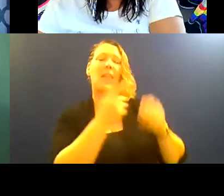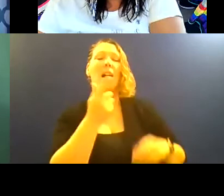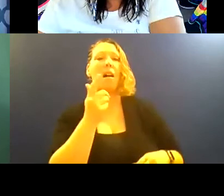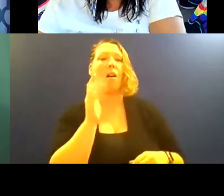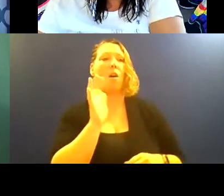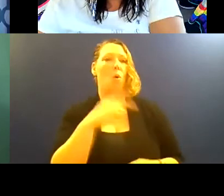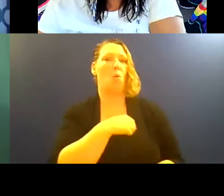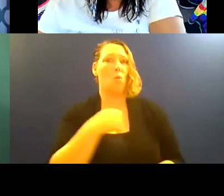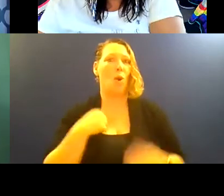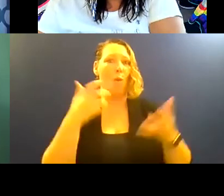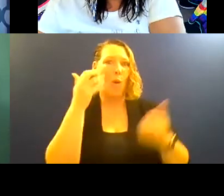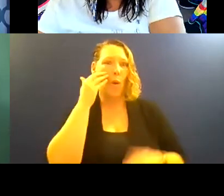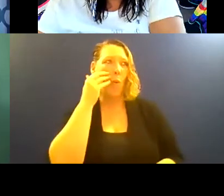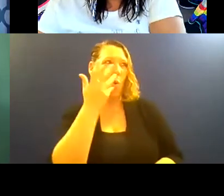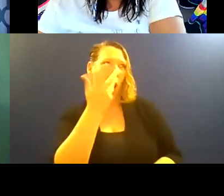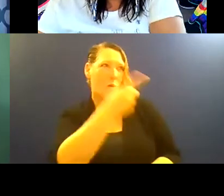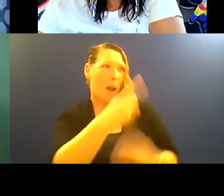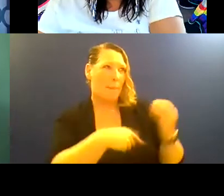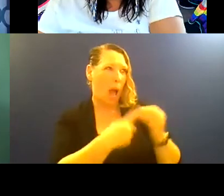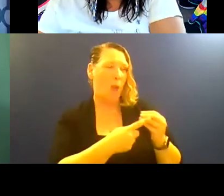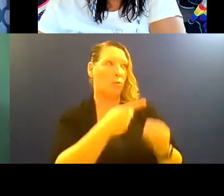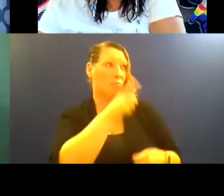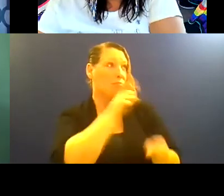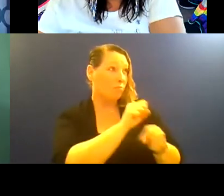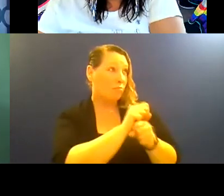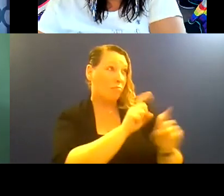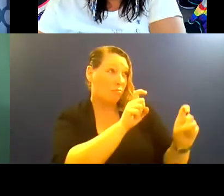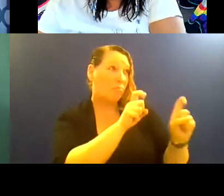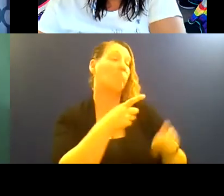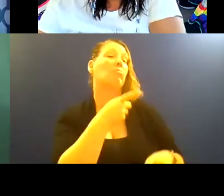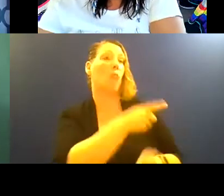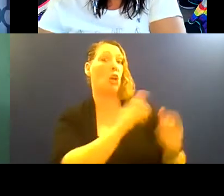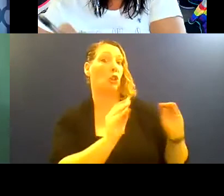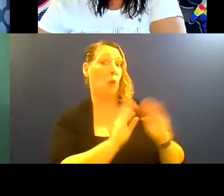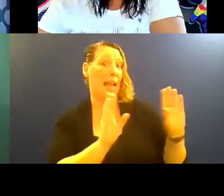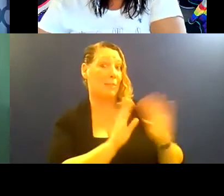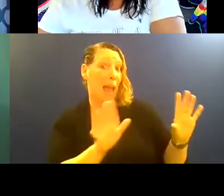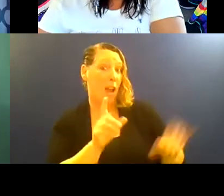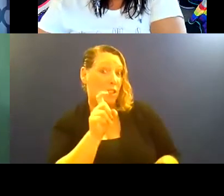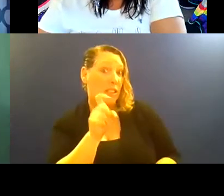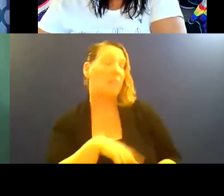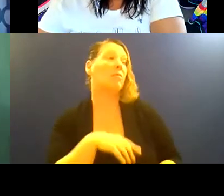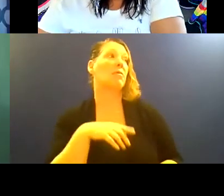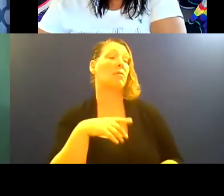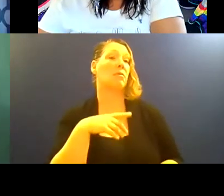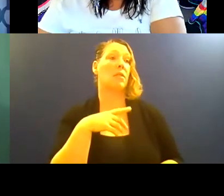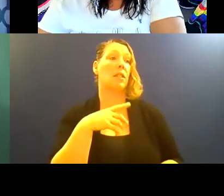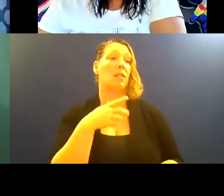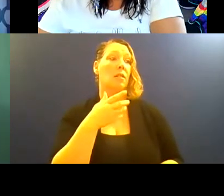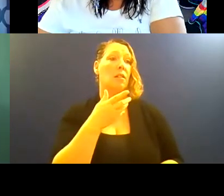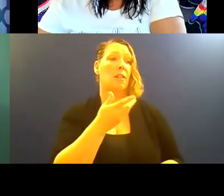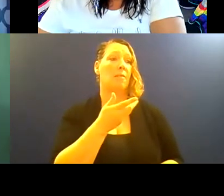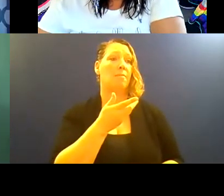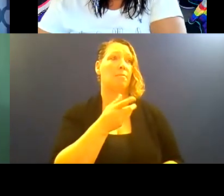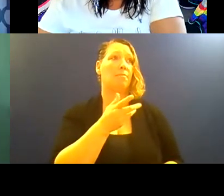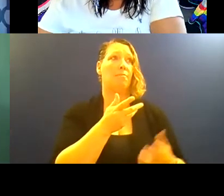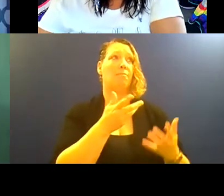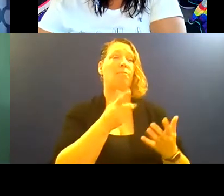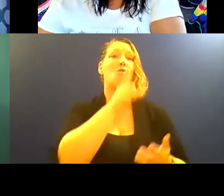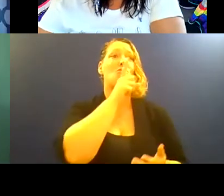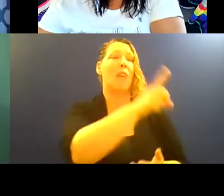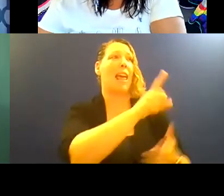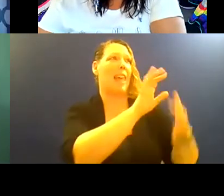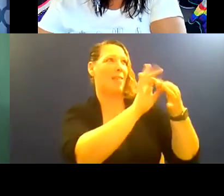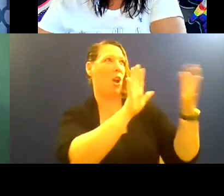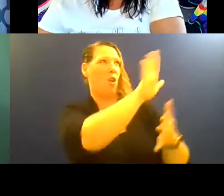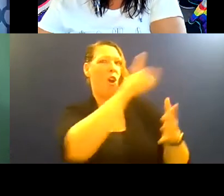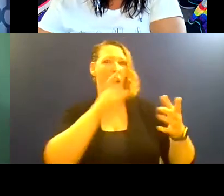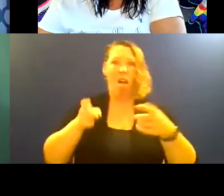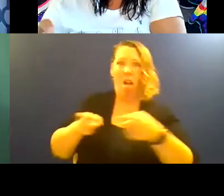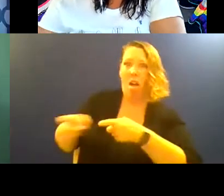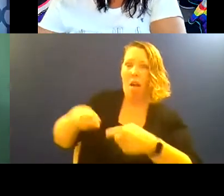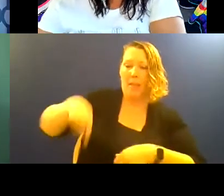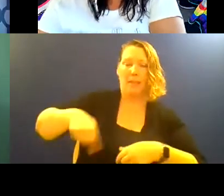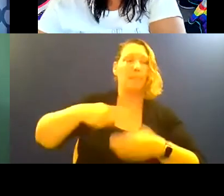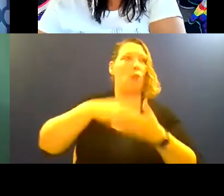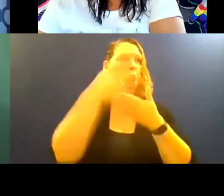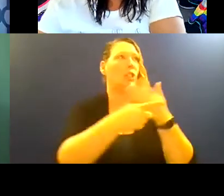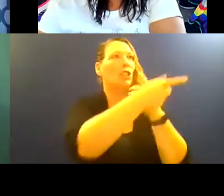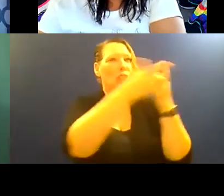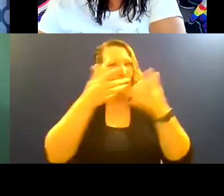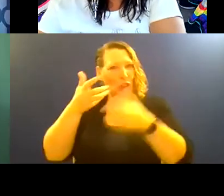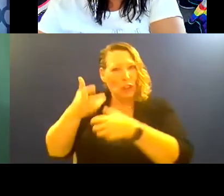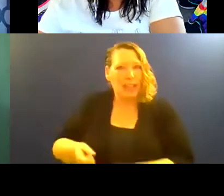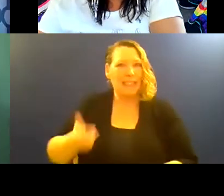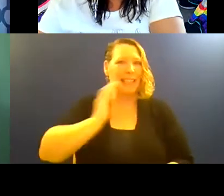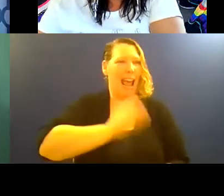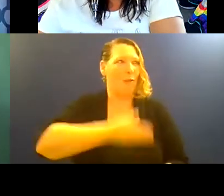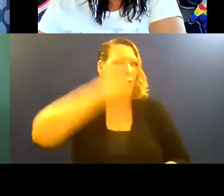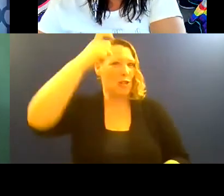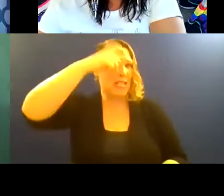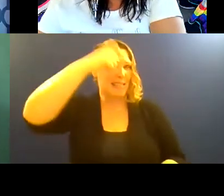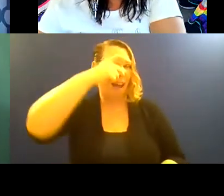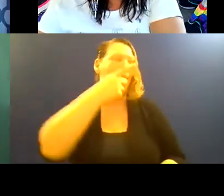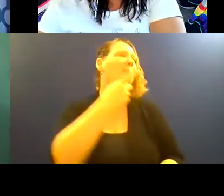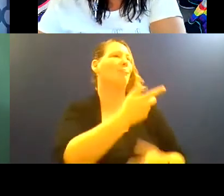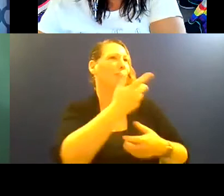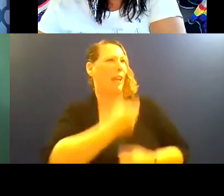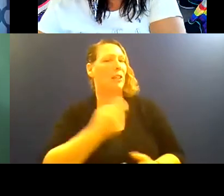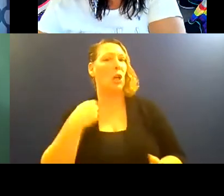well, you know, we want to know that you're about what you're say you're about when it comes to transparency. When it comes to, you know, really letting go of control over this project and trusting in our wisdom. Also recognizing that we are very much